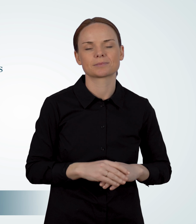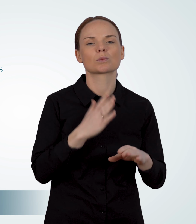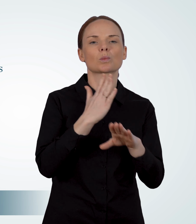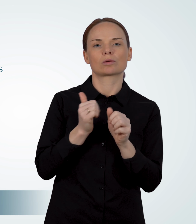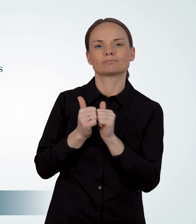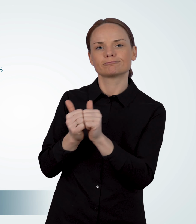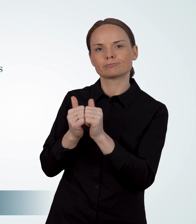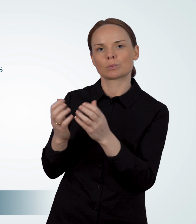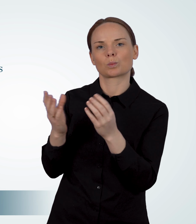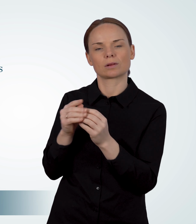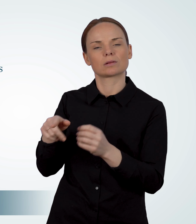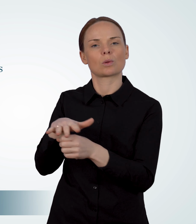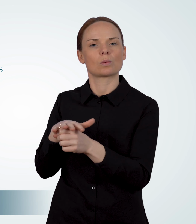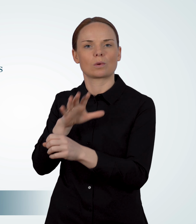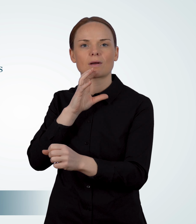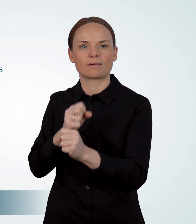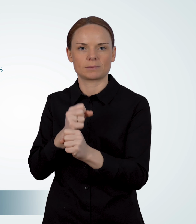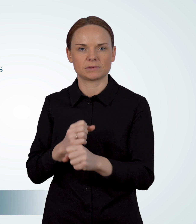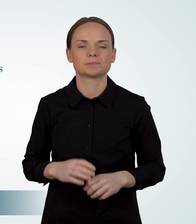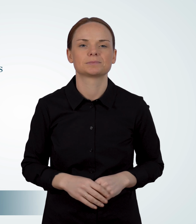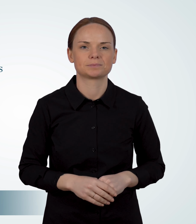• working with local governments.